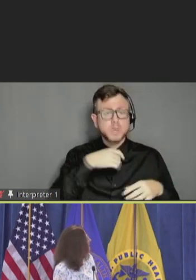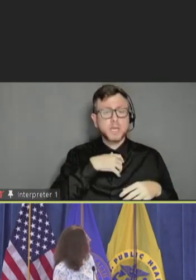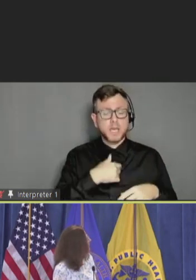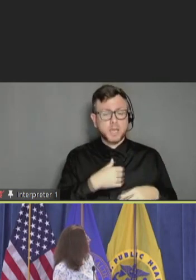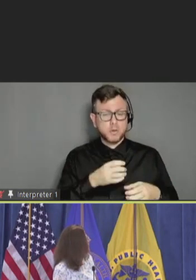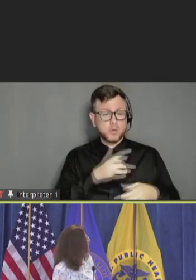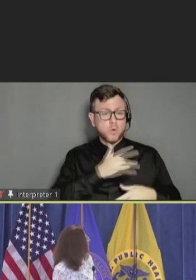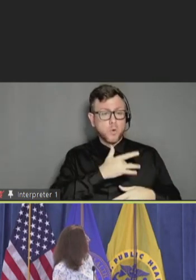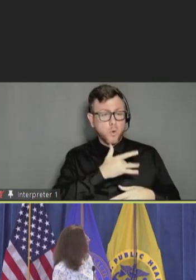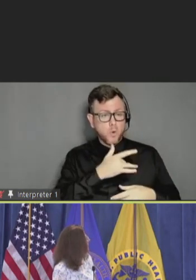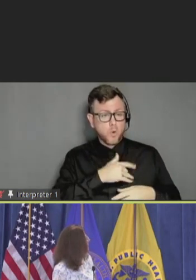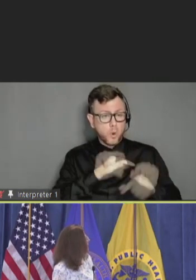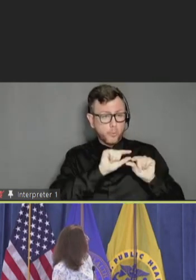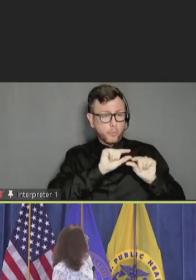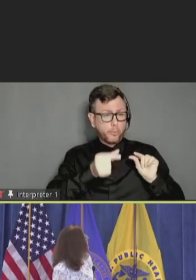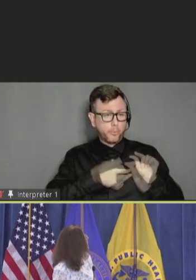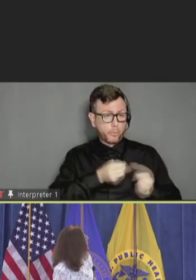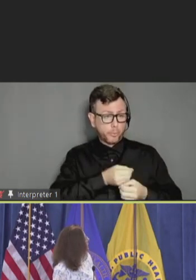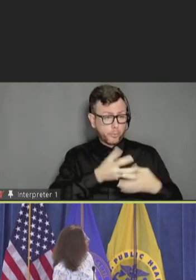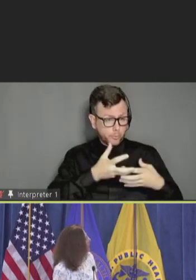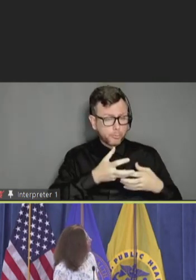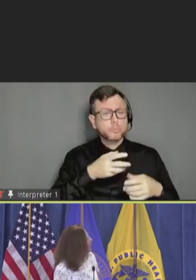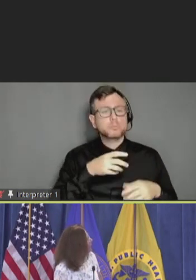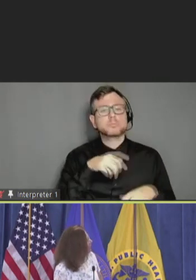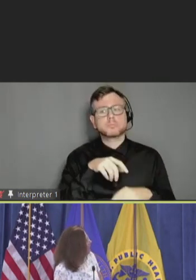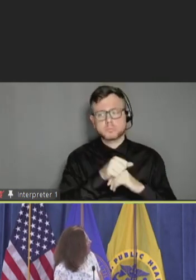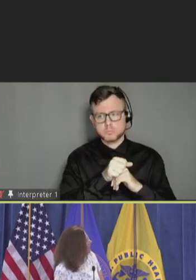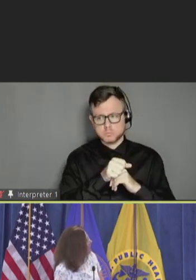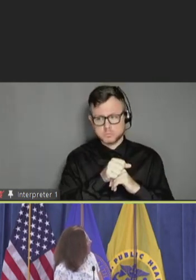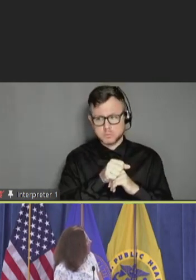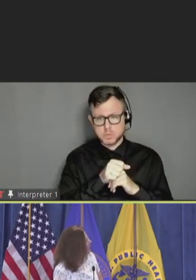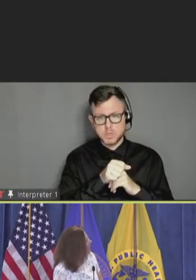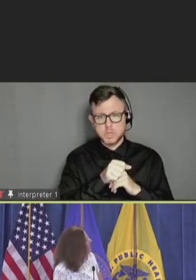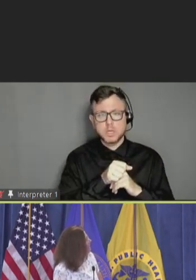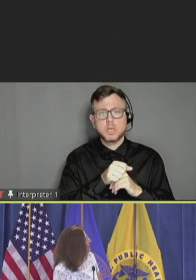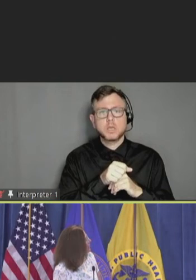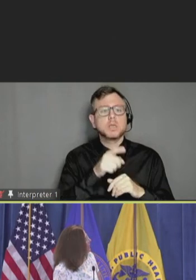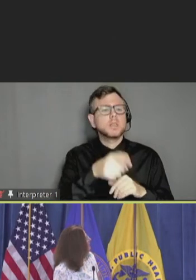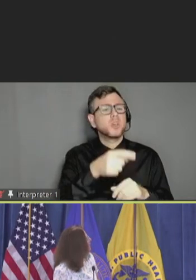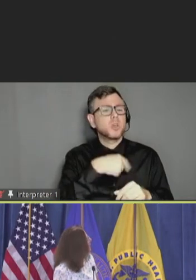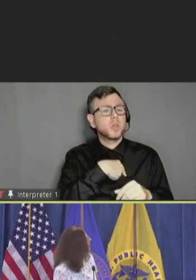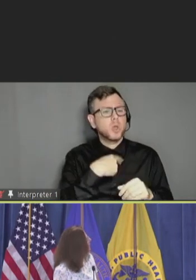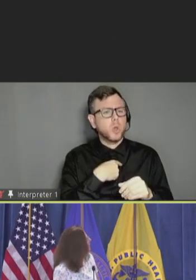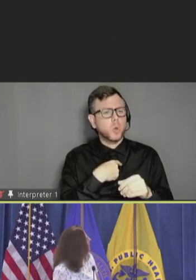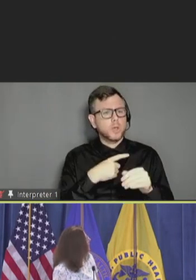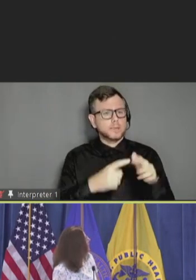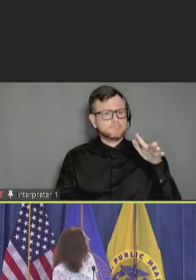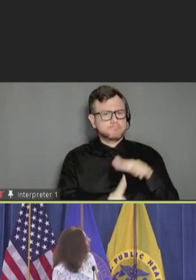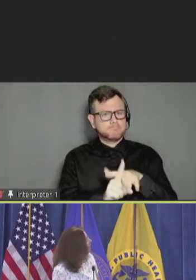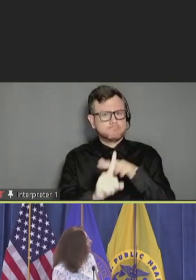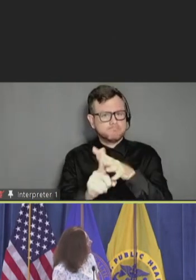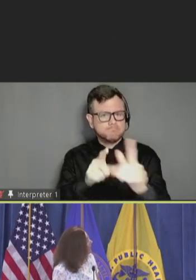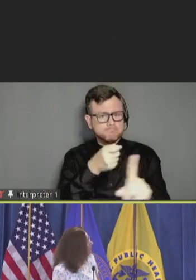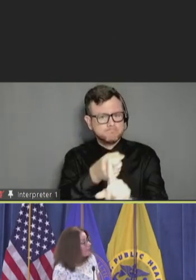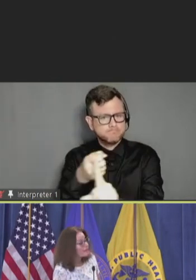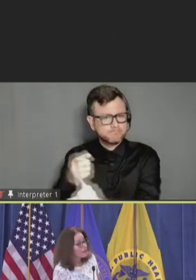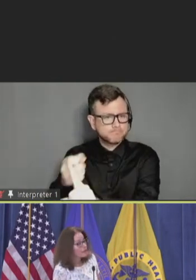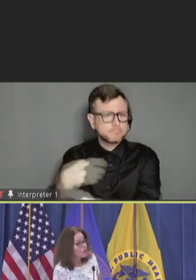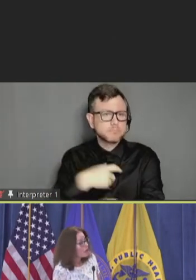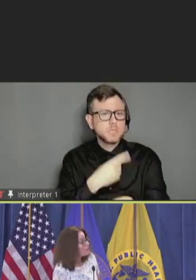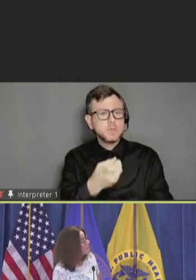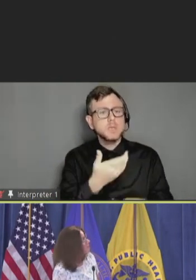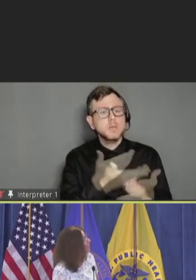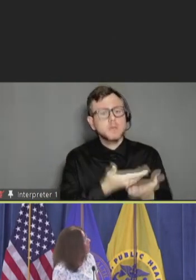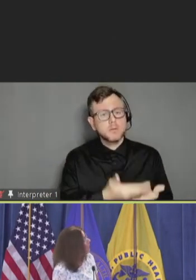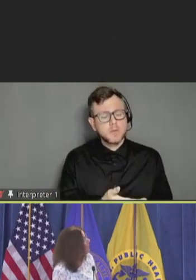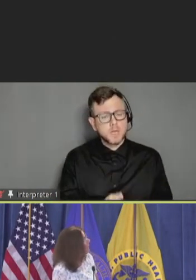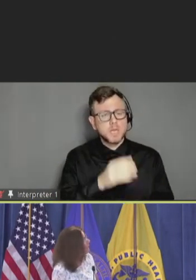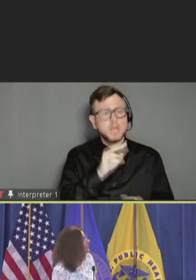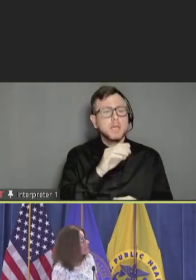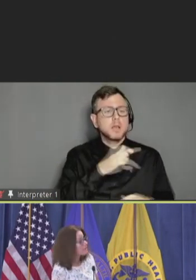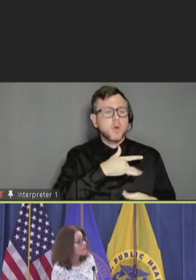So, here is an incidence rate of verified myocarditis and pericarditis in the zero to